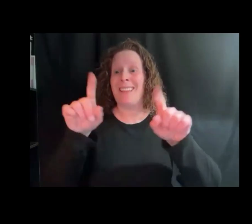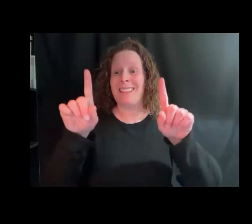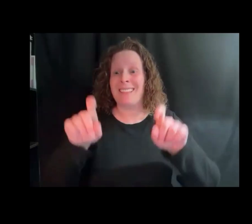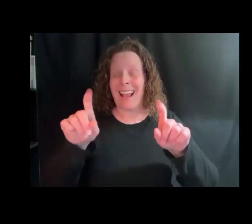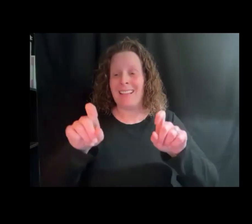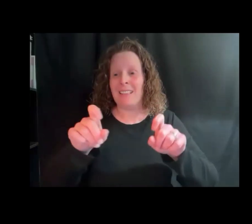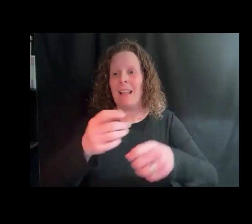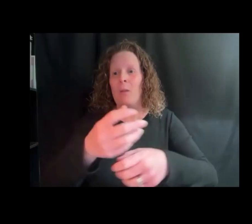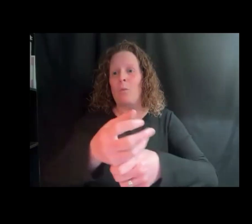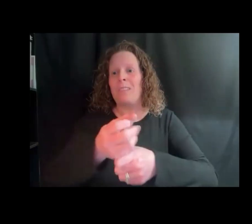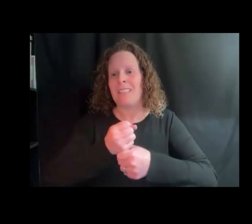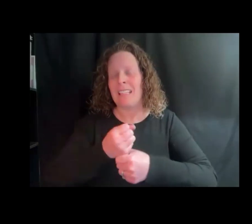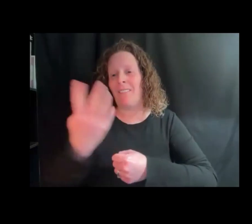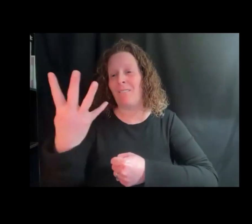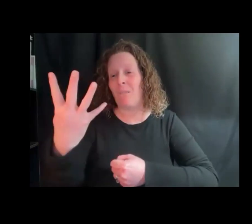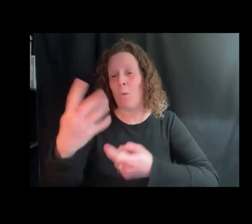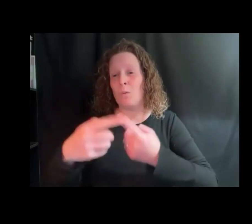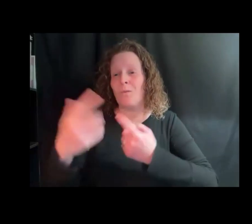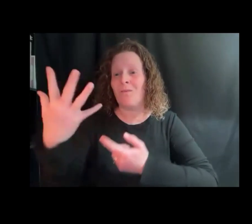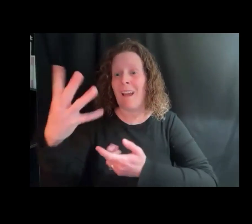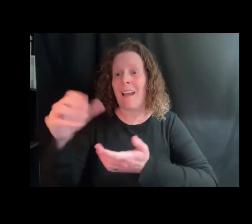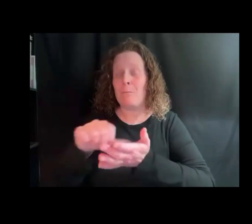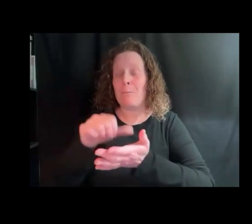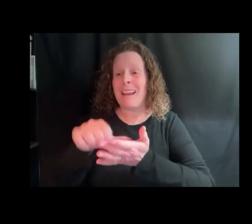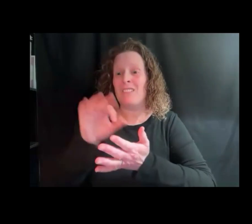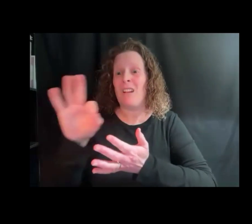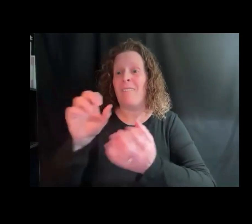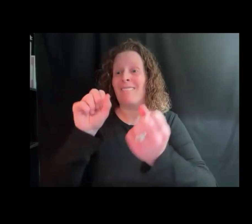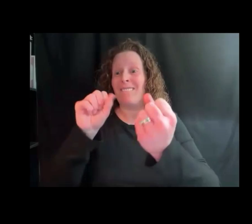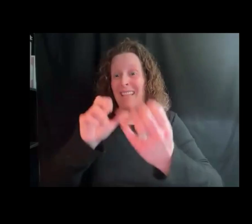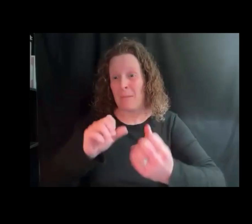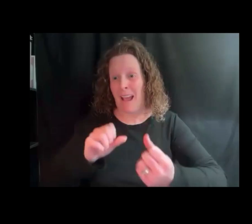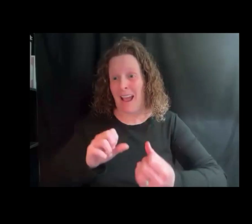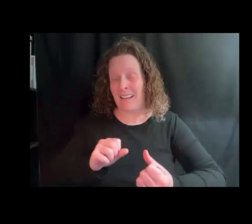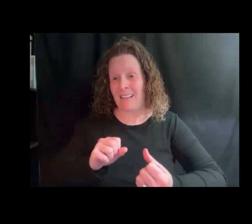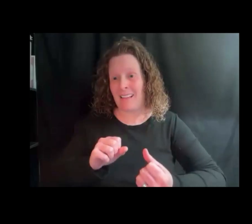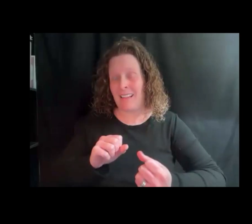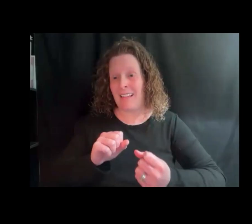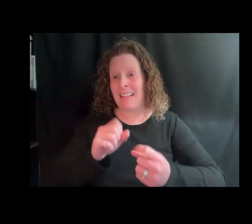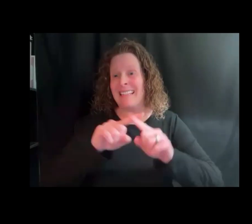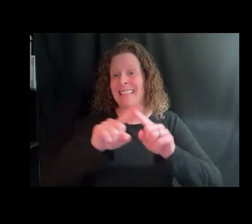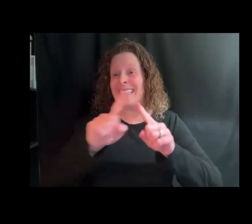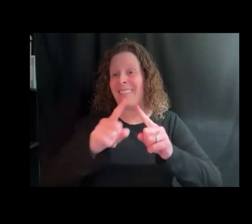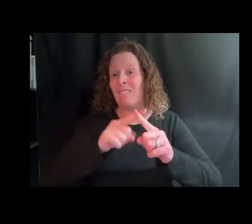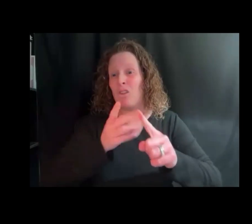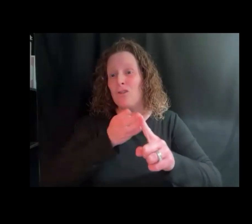is that anybody who takes that test receives four to five pages of feedback